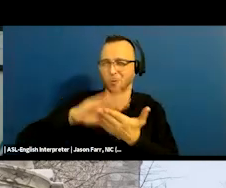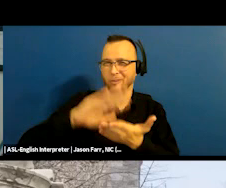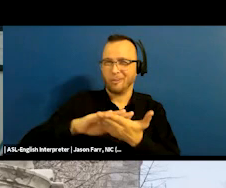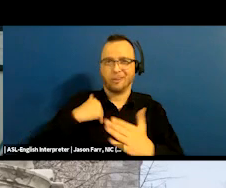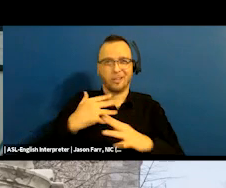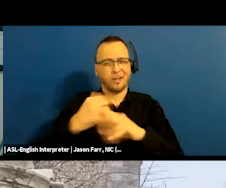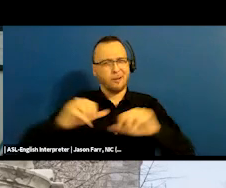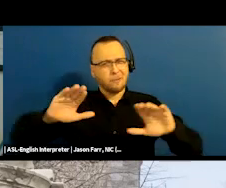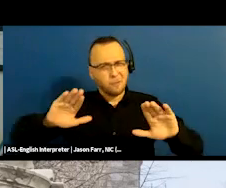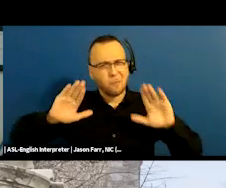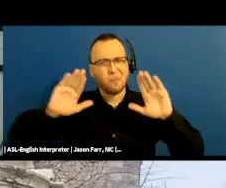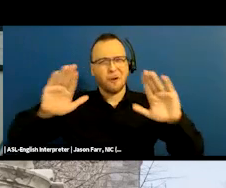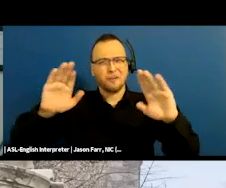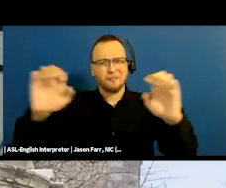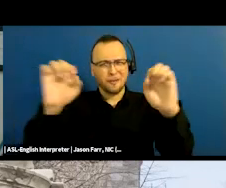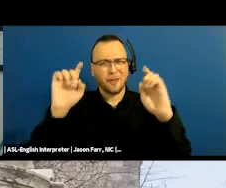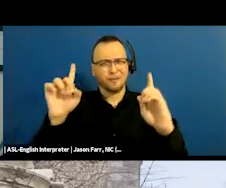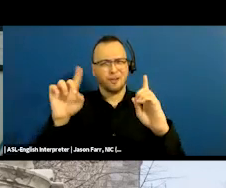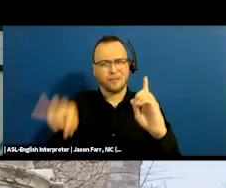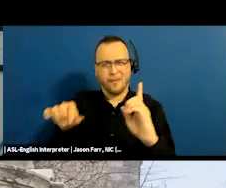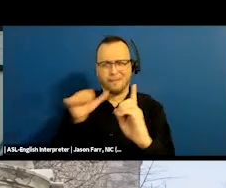To be perfectly honest, about 10 years later, I found myself